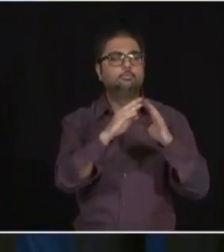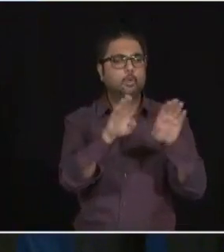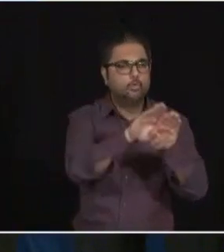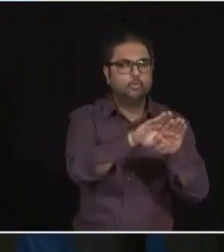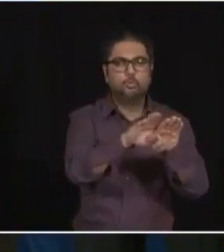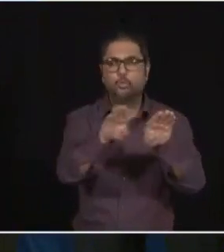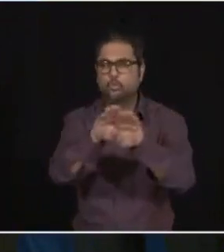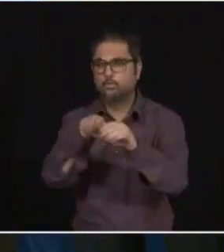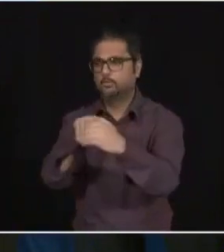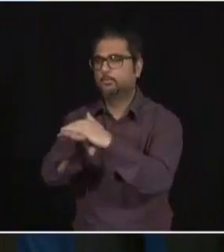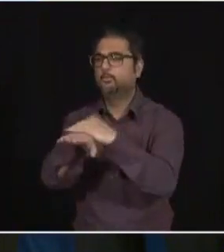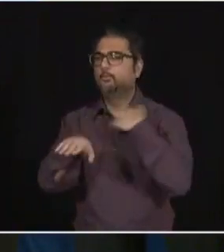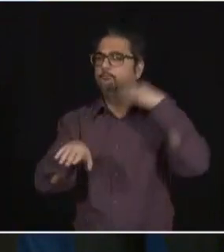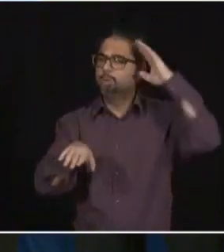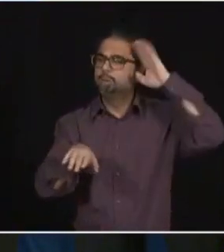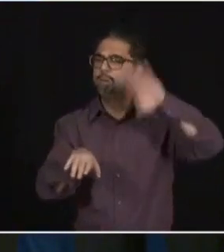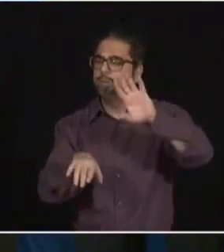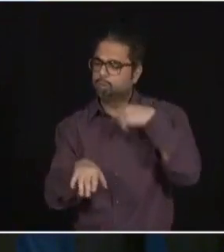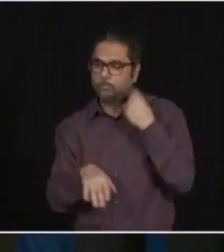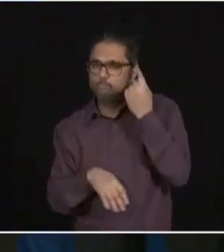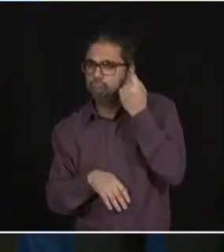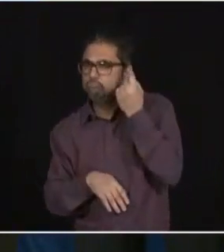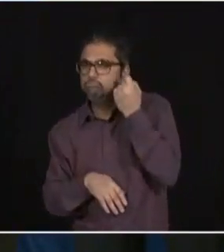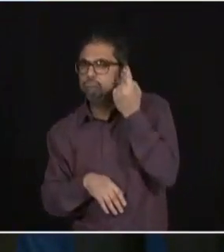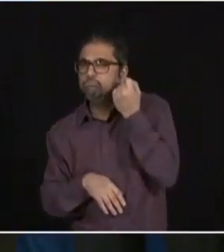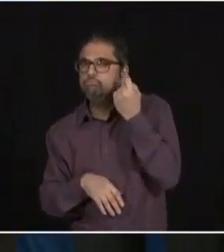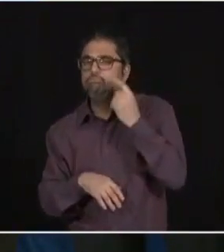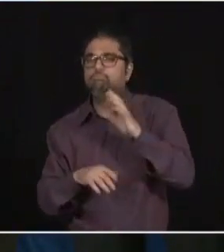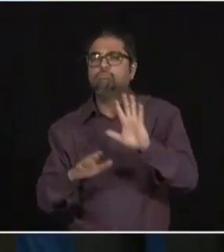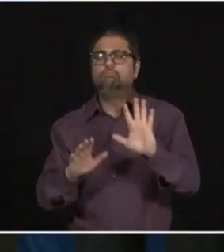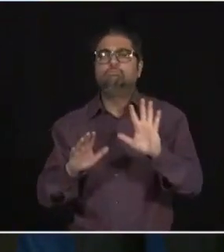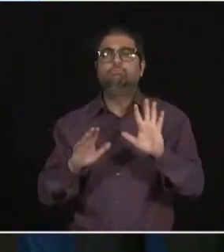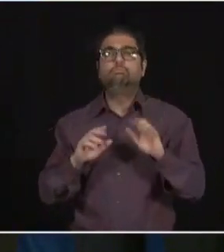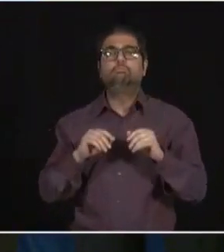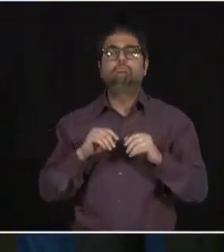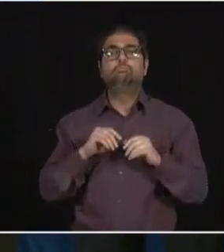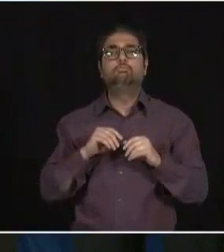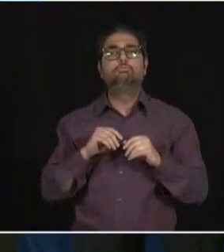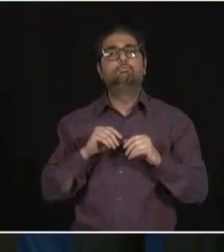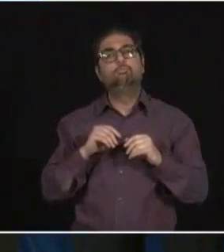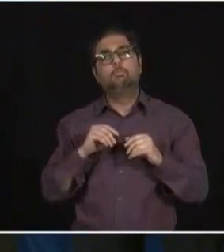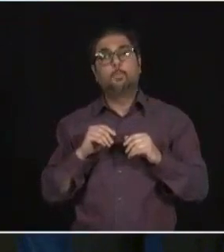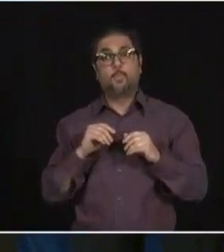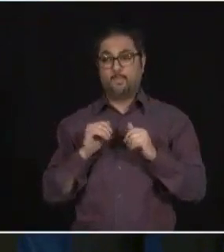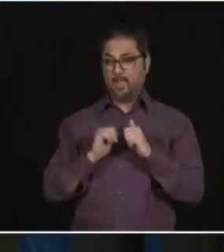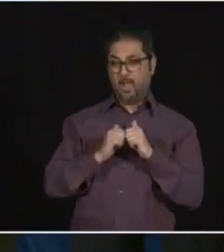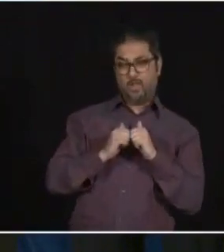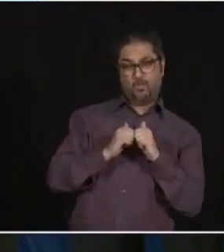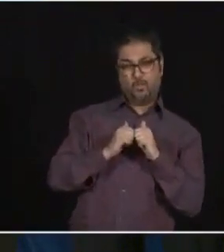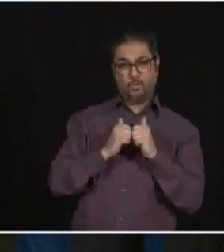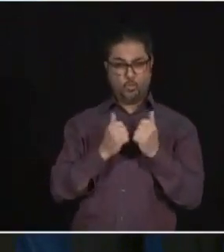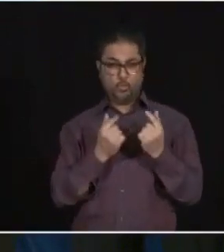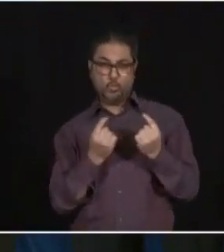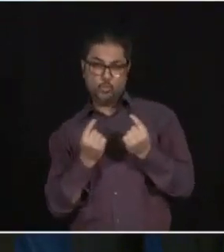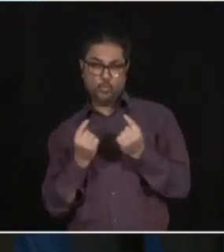borders. So there is realities with respect to that. But when the season went on last Saturday, we